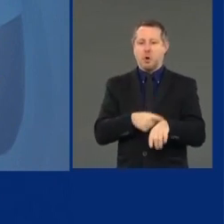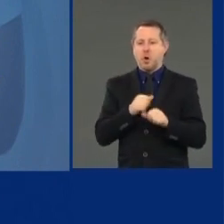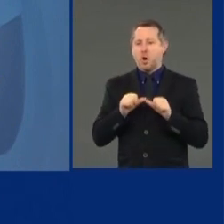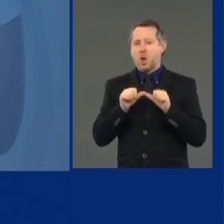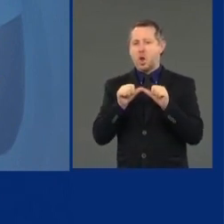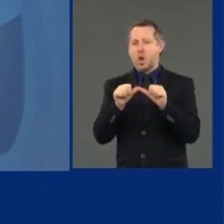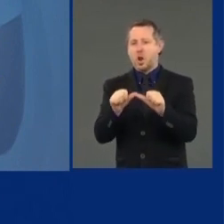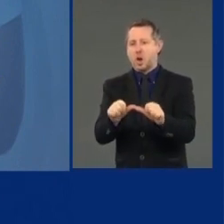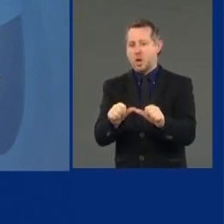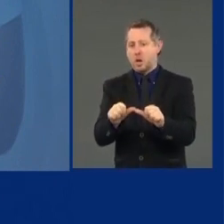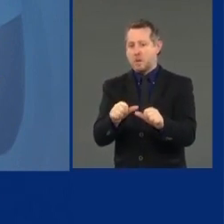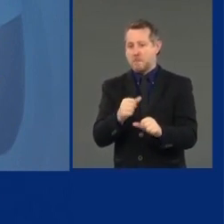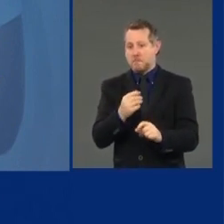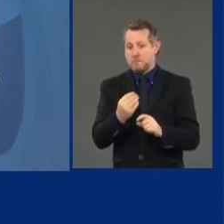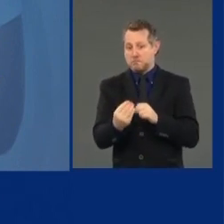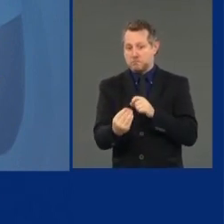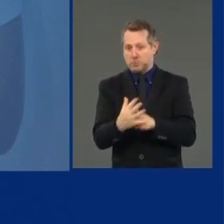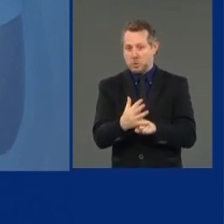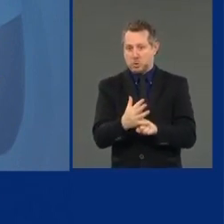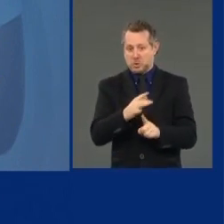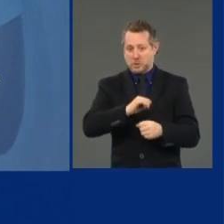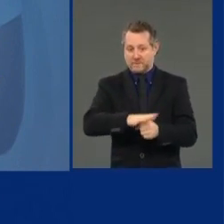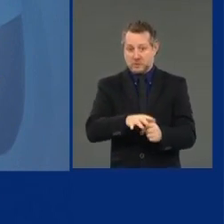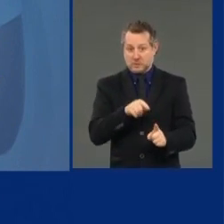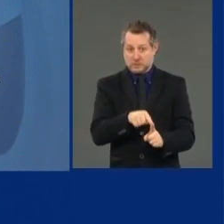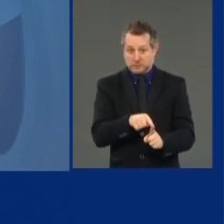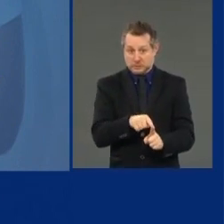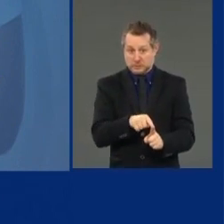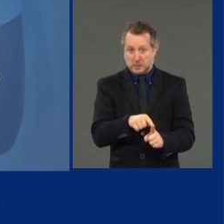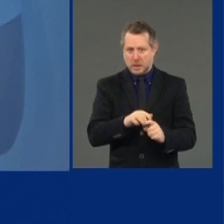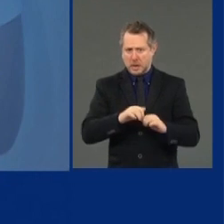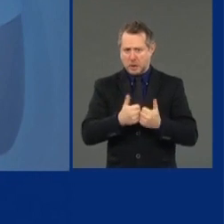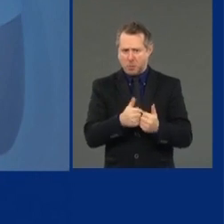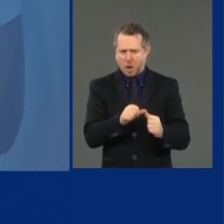THEY ARE NOT EVEN SURE THE